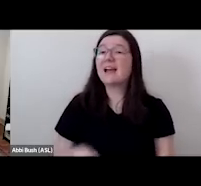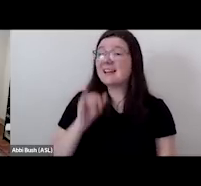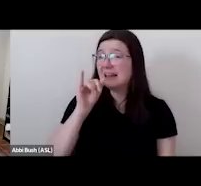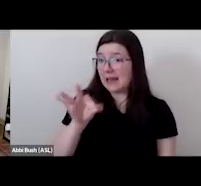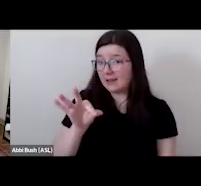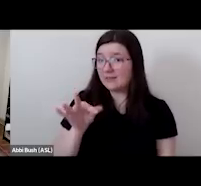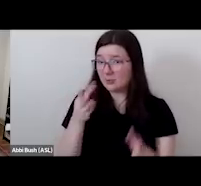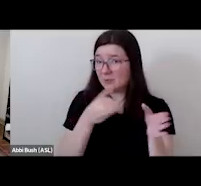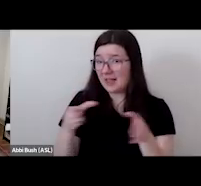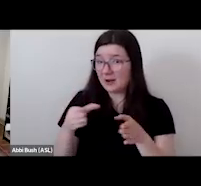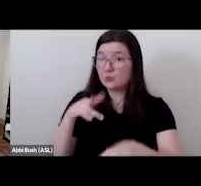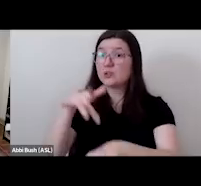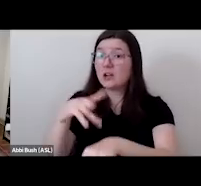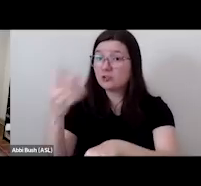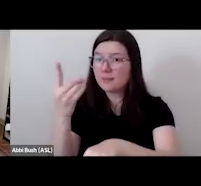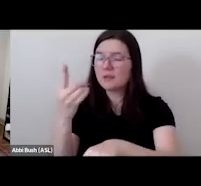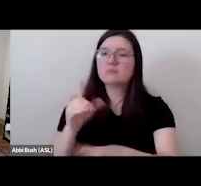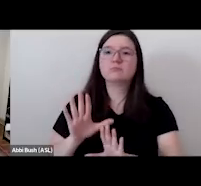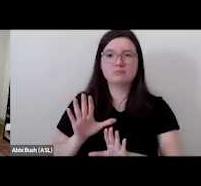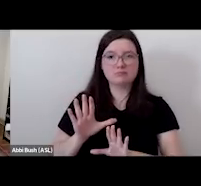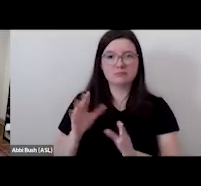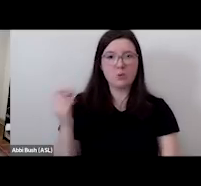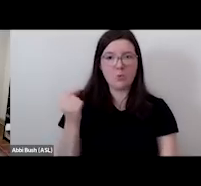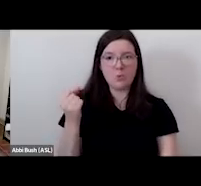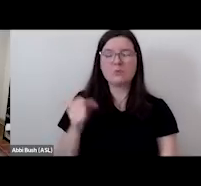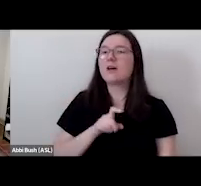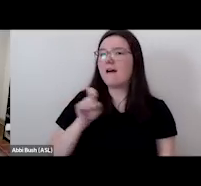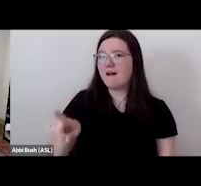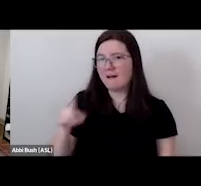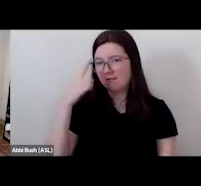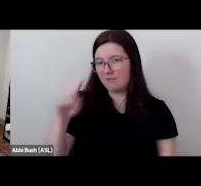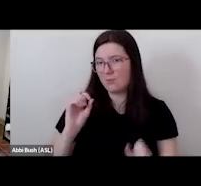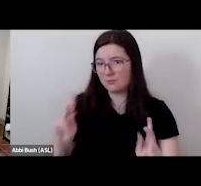So that goes as far as like if you're picking up things to help throw away, picking up things to help organize.